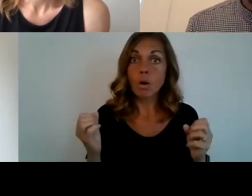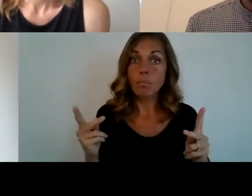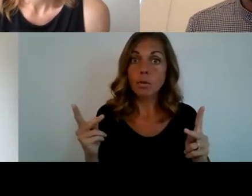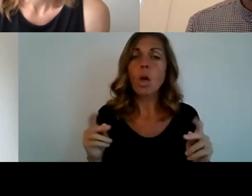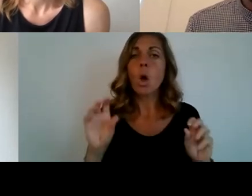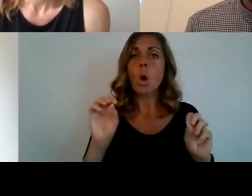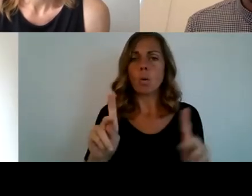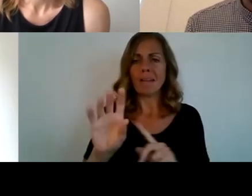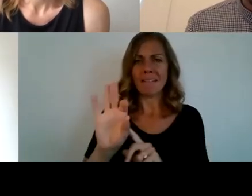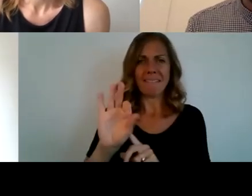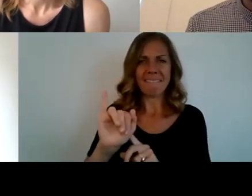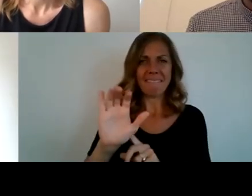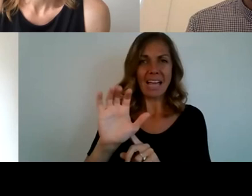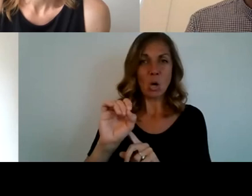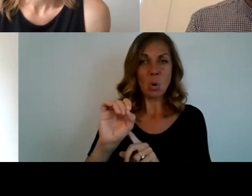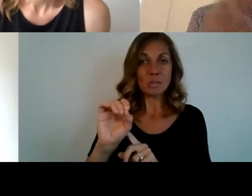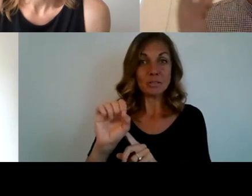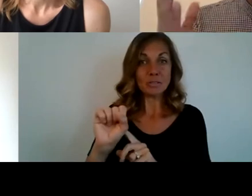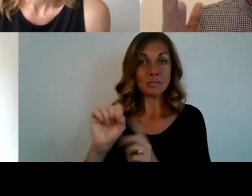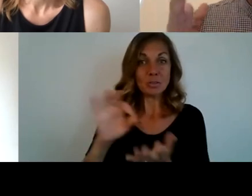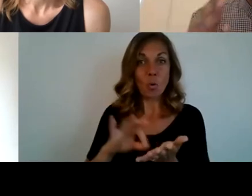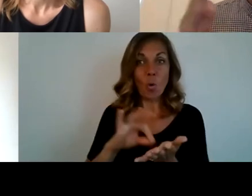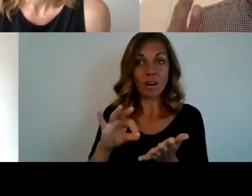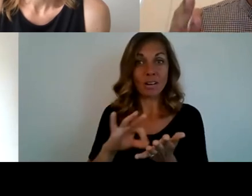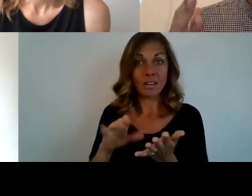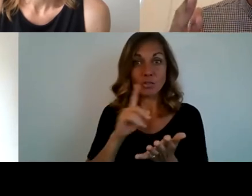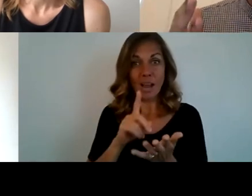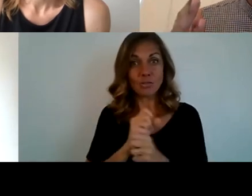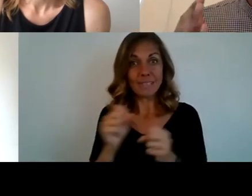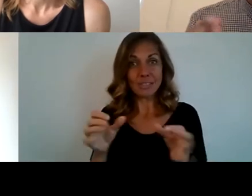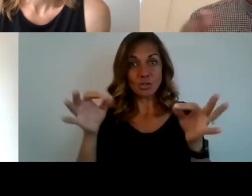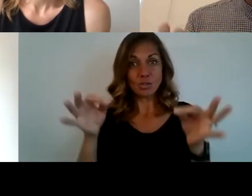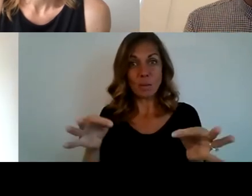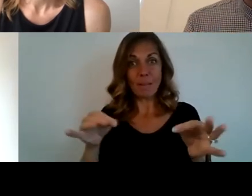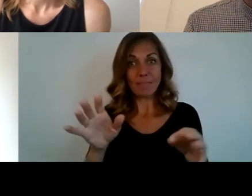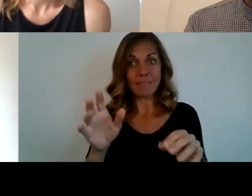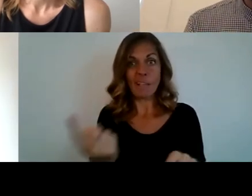score, using that as a parameter to determine anybody's credit worthiness, especially when